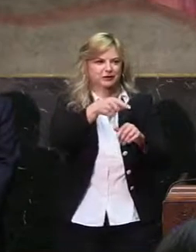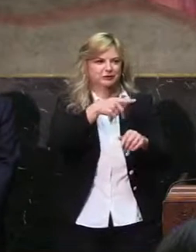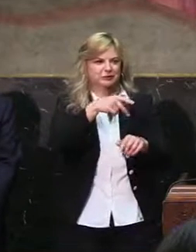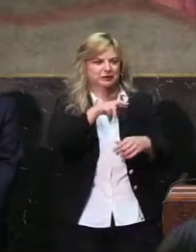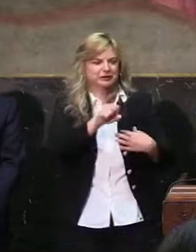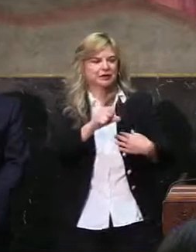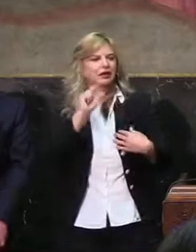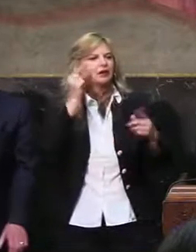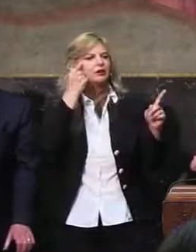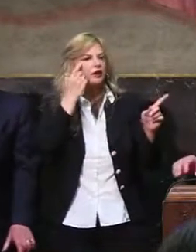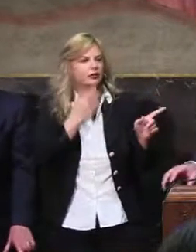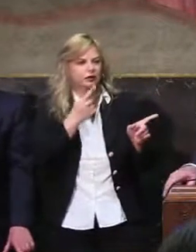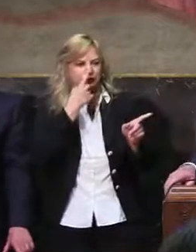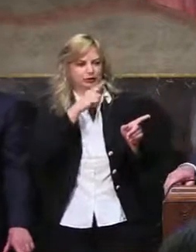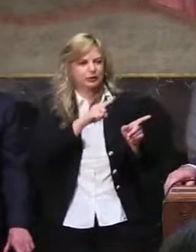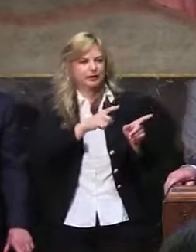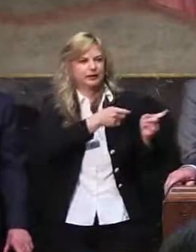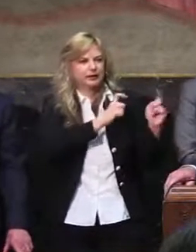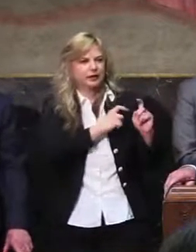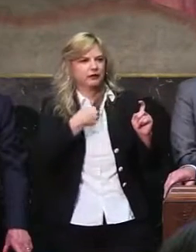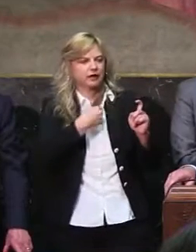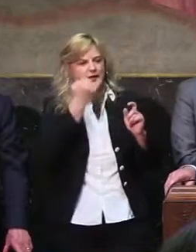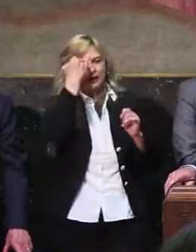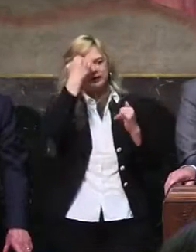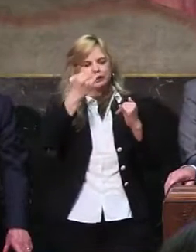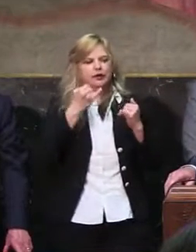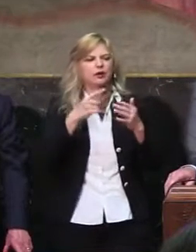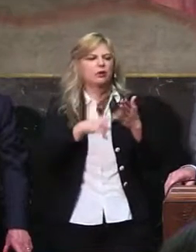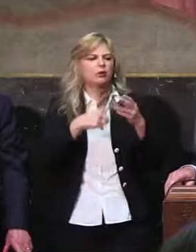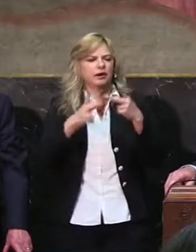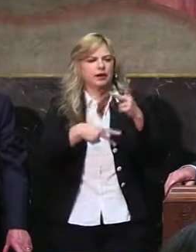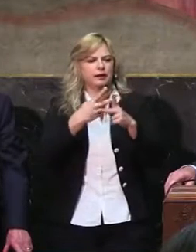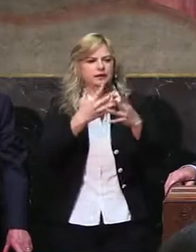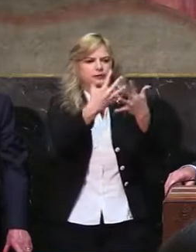Give us an idea of what kind of offenders or inmates that will be impacted